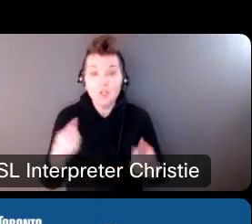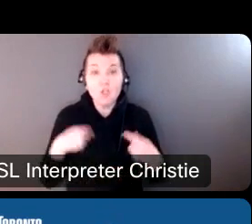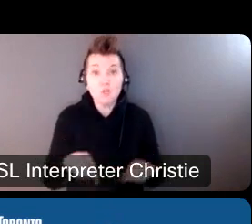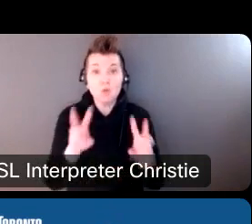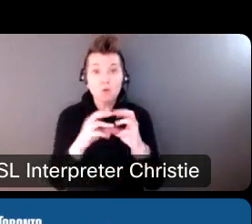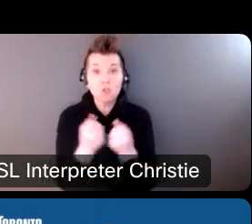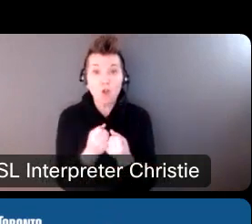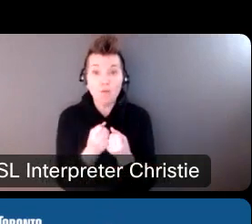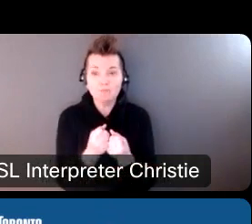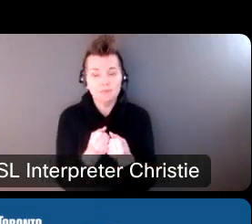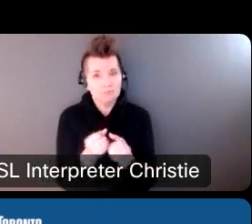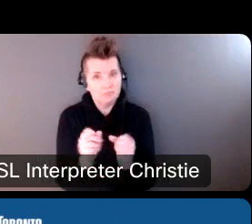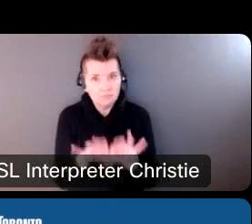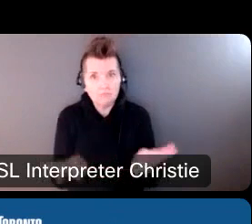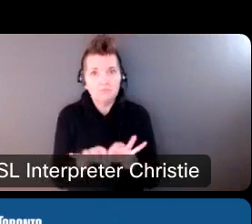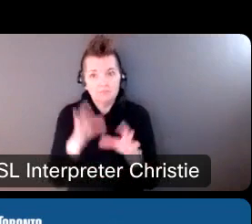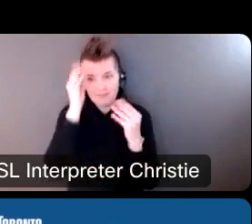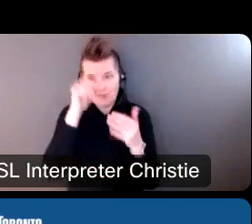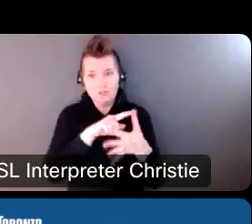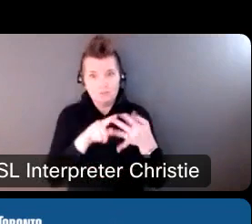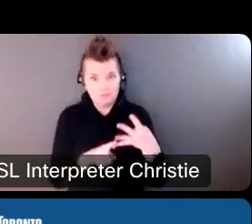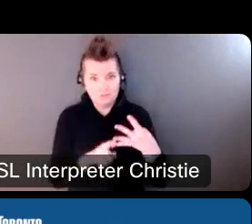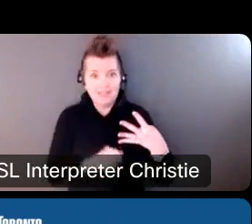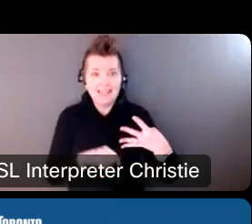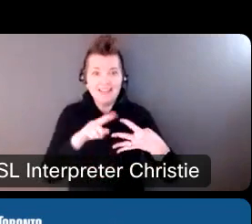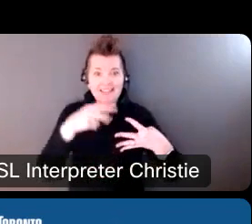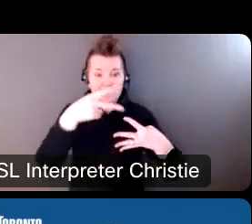On the table, I have highlighted the top two or three in each category.